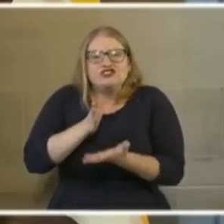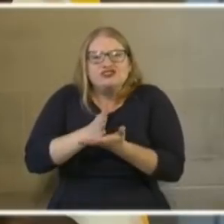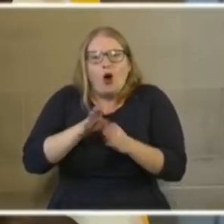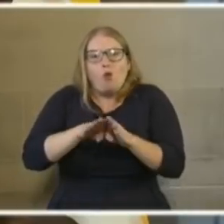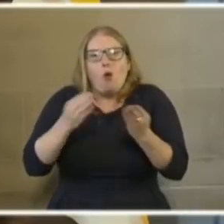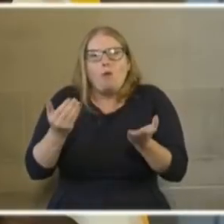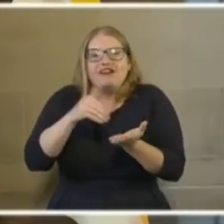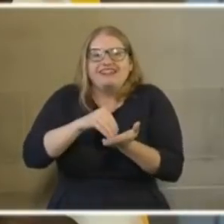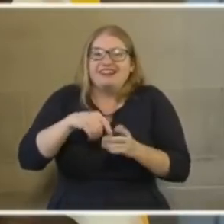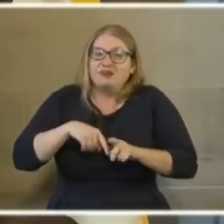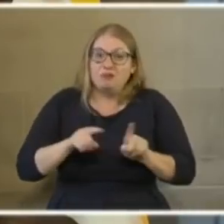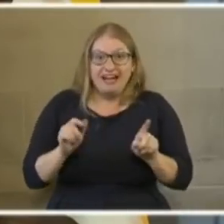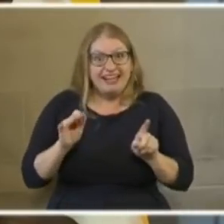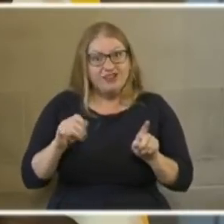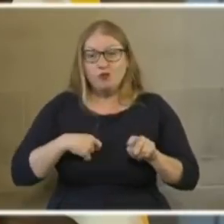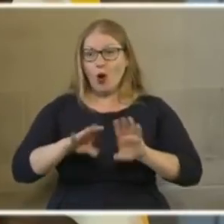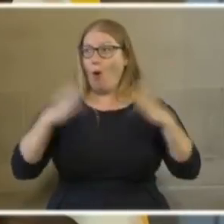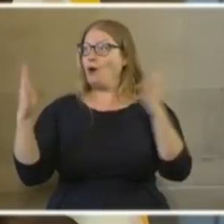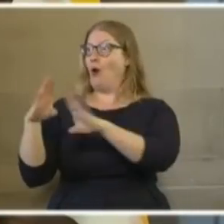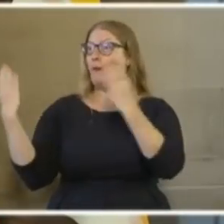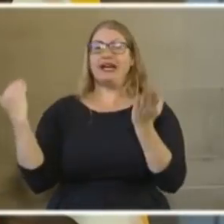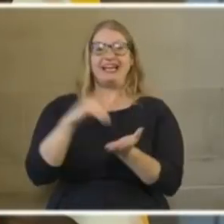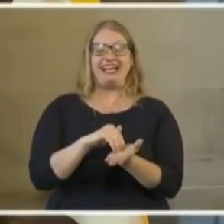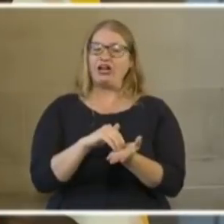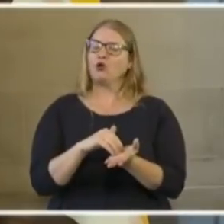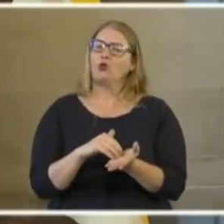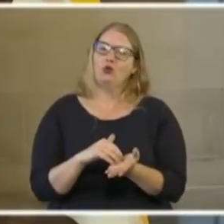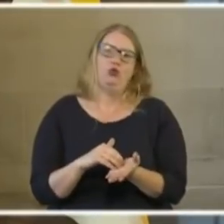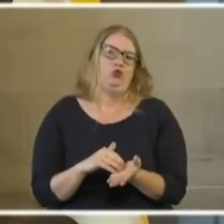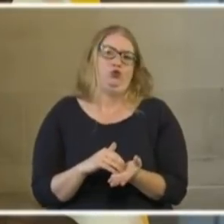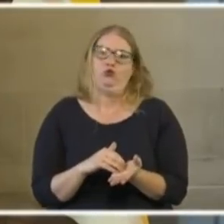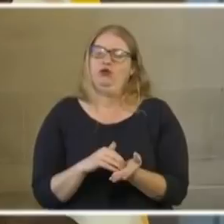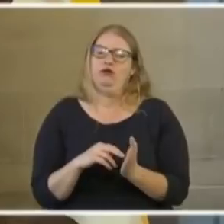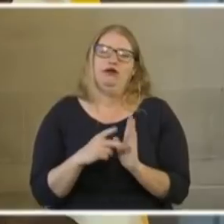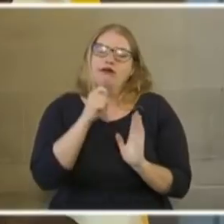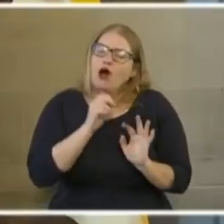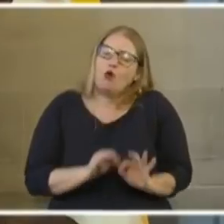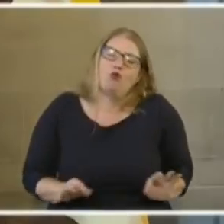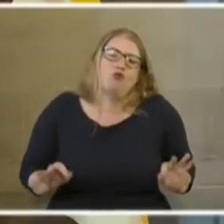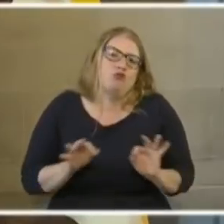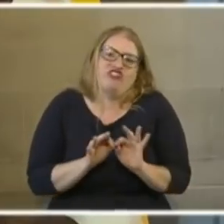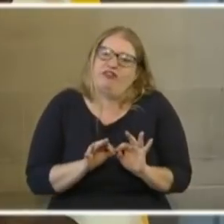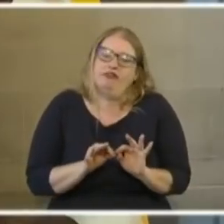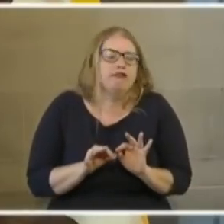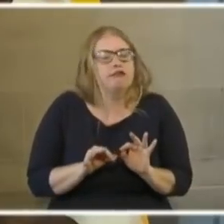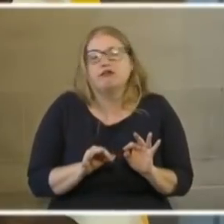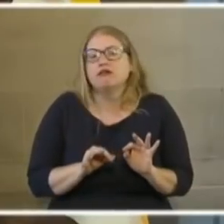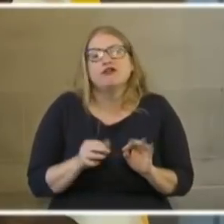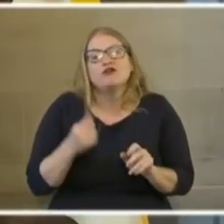WHILE IT IS SO DIFFICULT, SO DIFFICULT AS THE MAYOR ALLUDED TO TO SLOW DOWN THE REOPENING